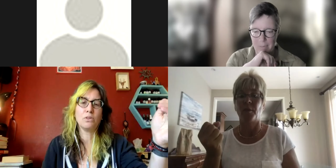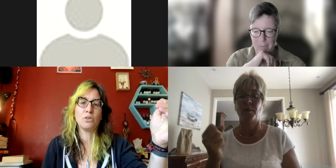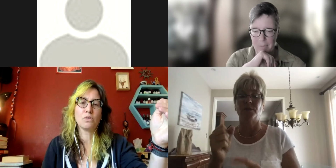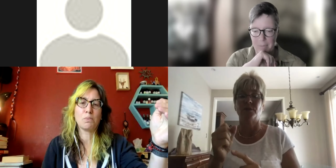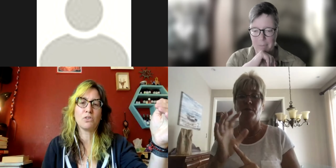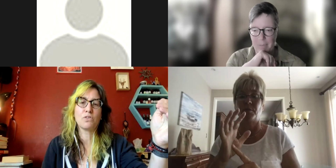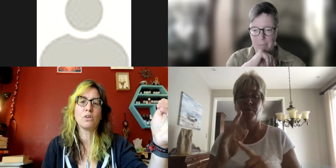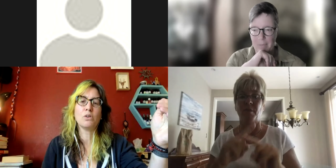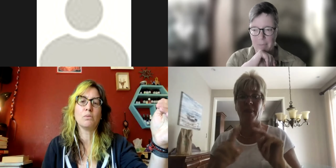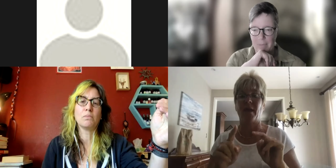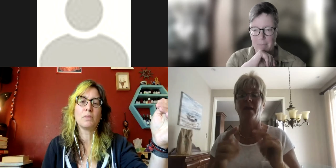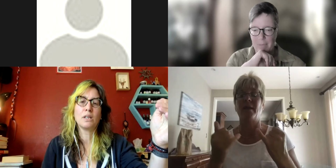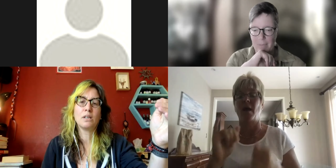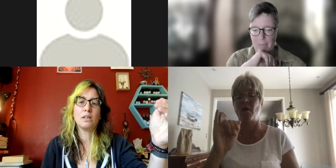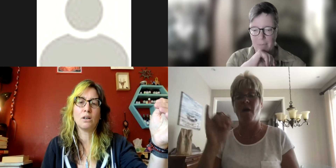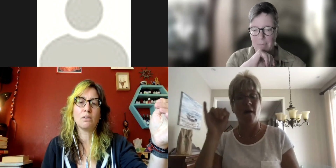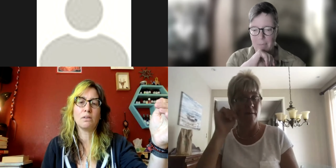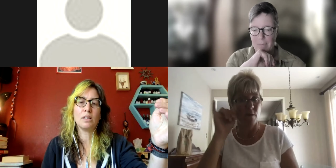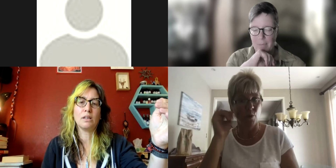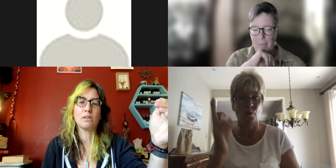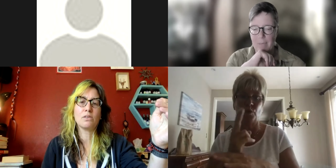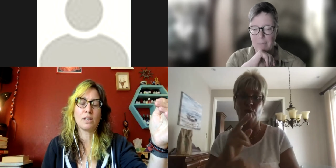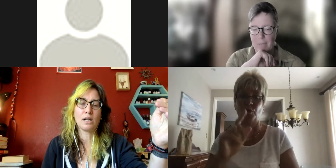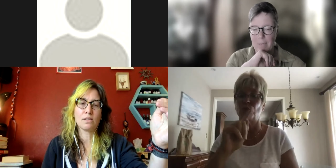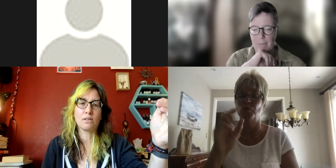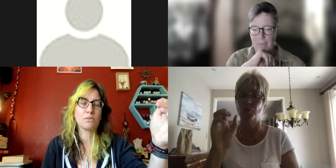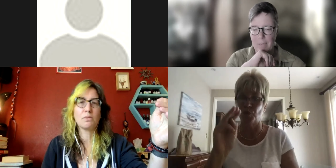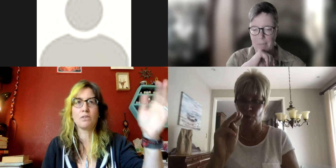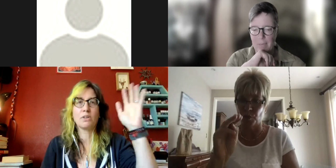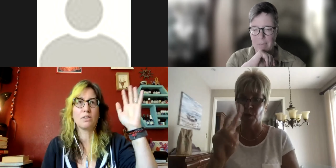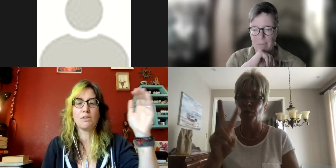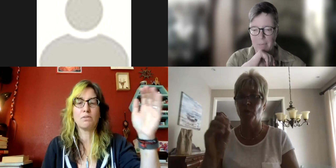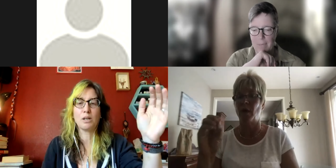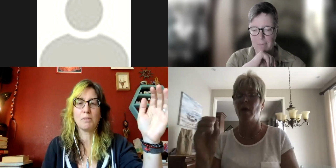used finch zoom in 2000s, or whenever the iPhone came out.